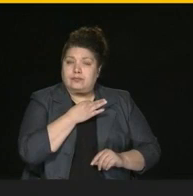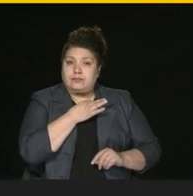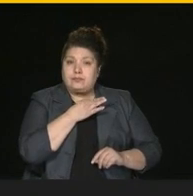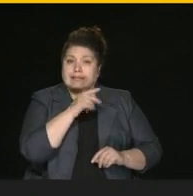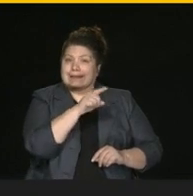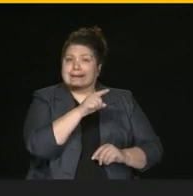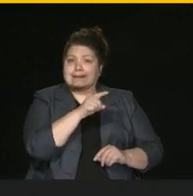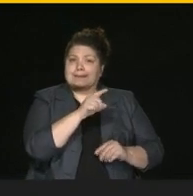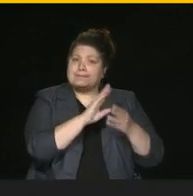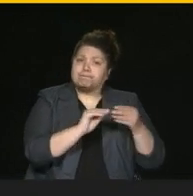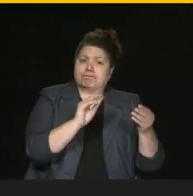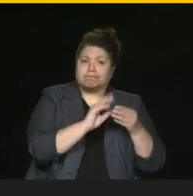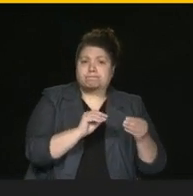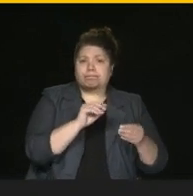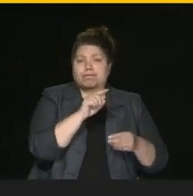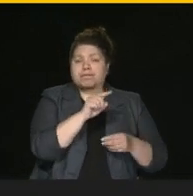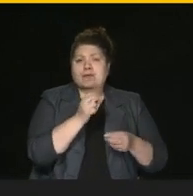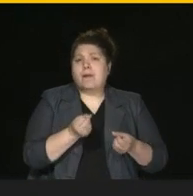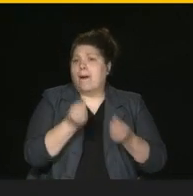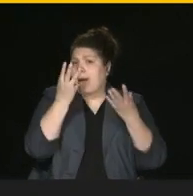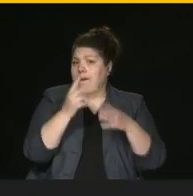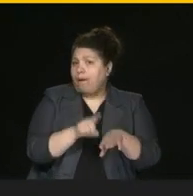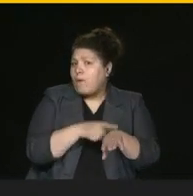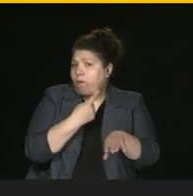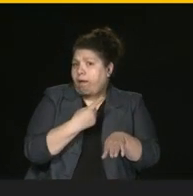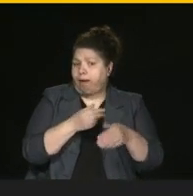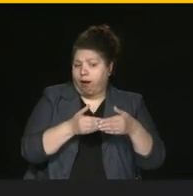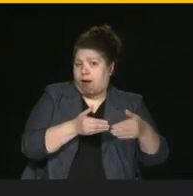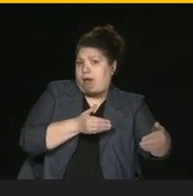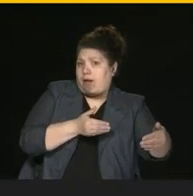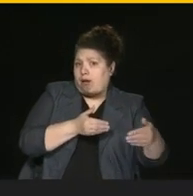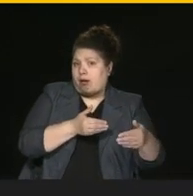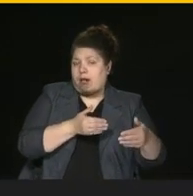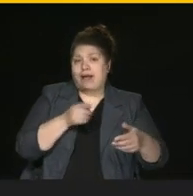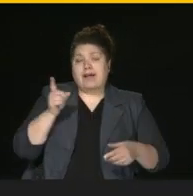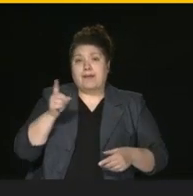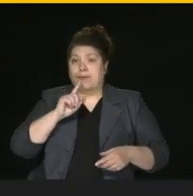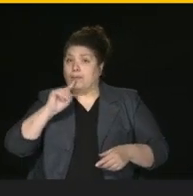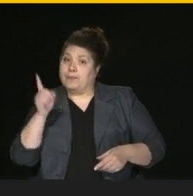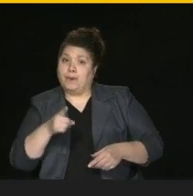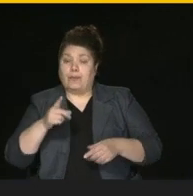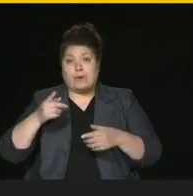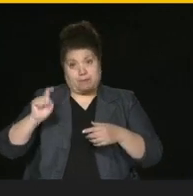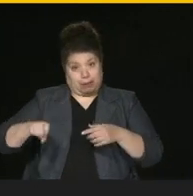(Question by Media): DR. NJOO, I'D LIKE TO GO BACK TO